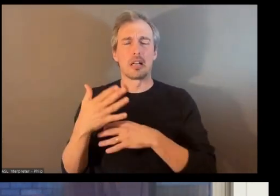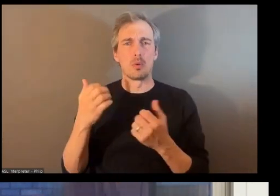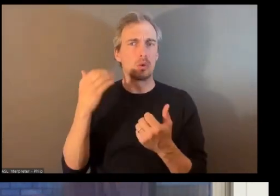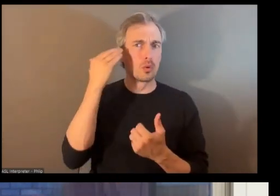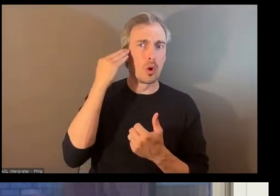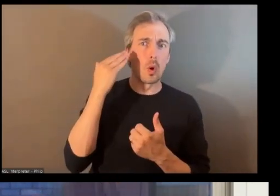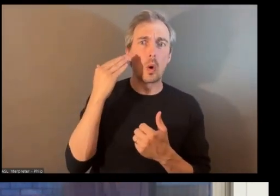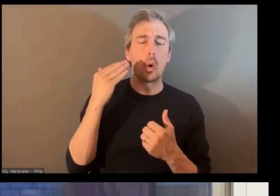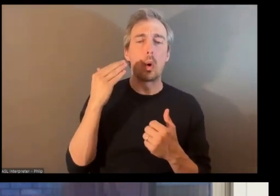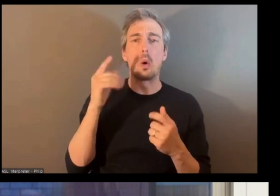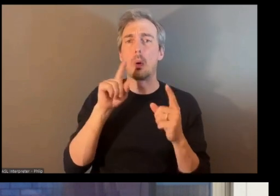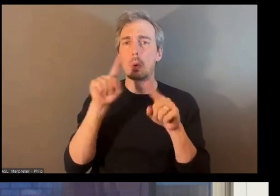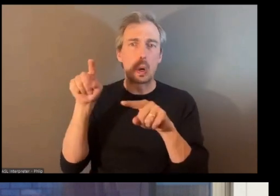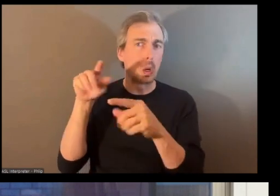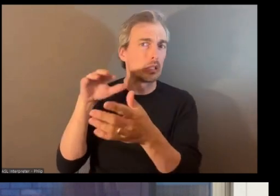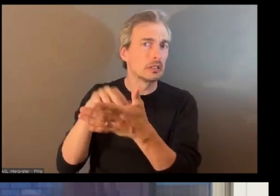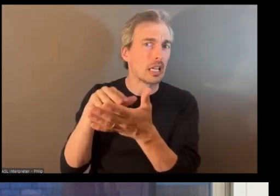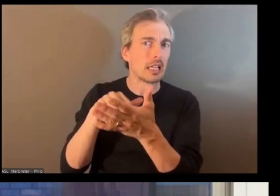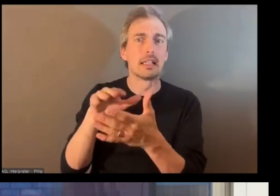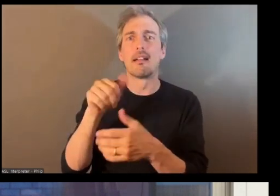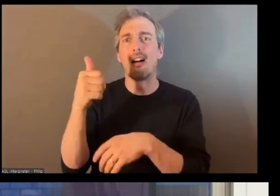I want to see this part somewhere.